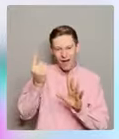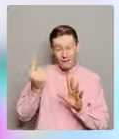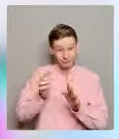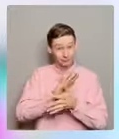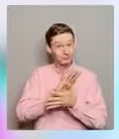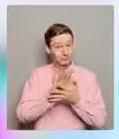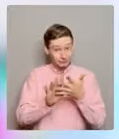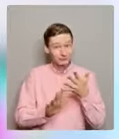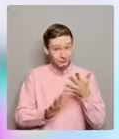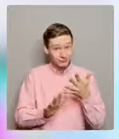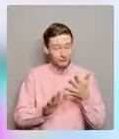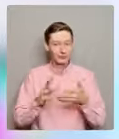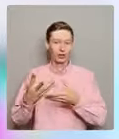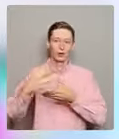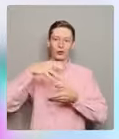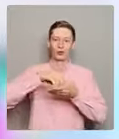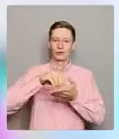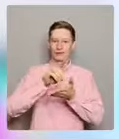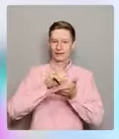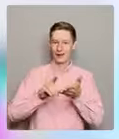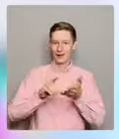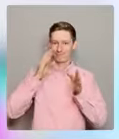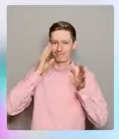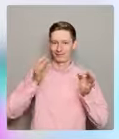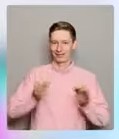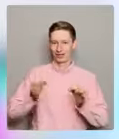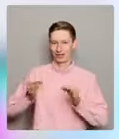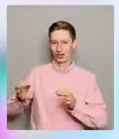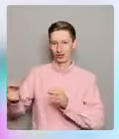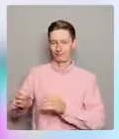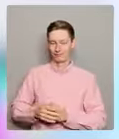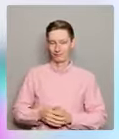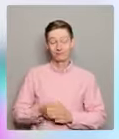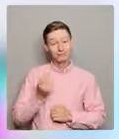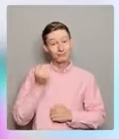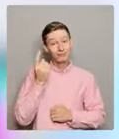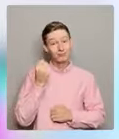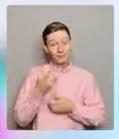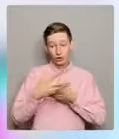Believe it or not, all of these are inclusive design decisions. You see the thing about inclusive game design